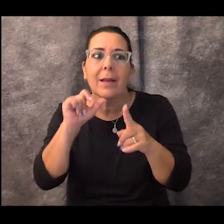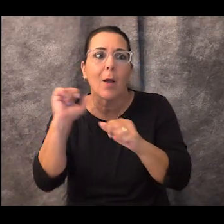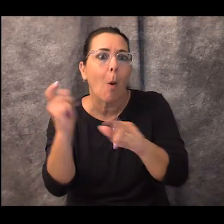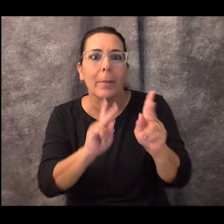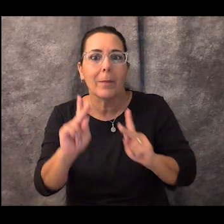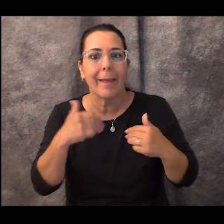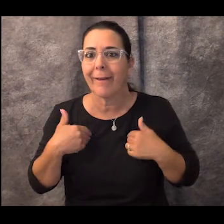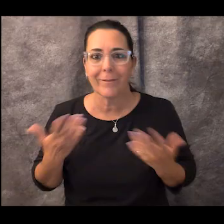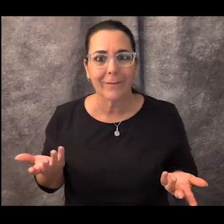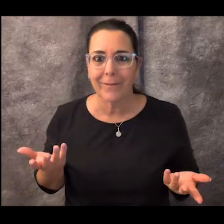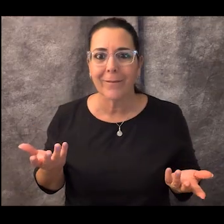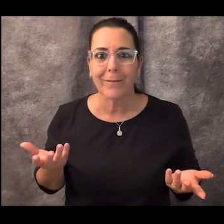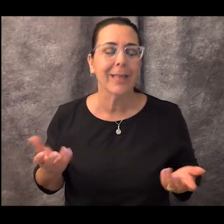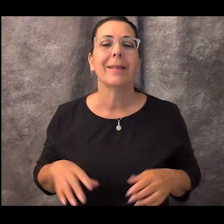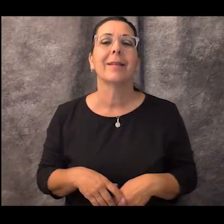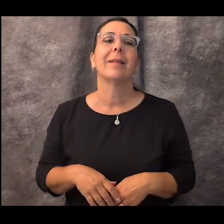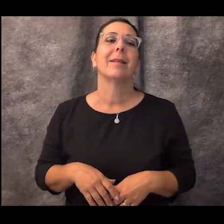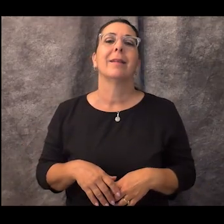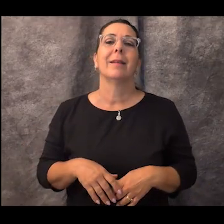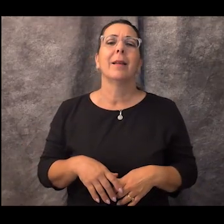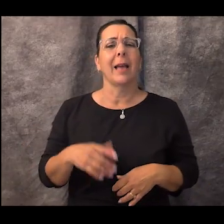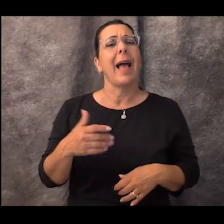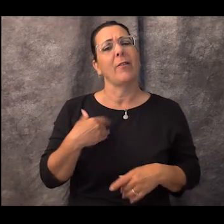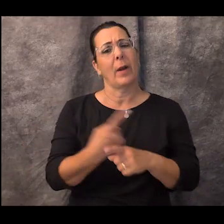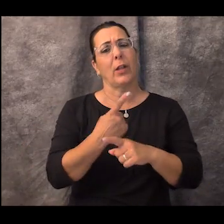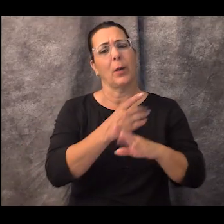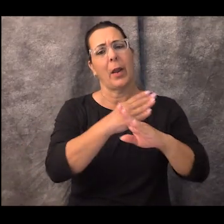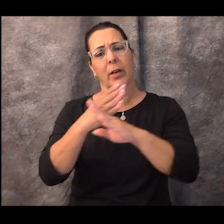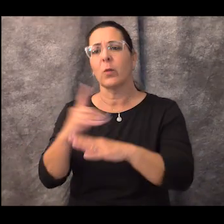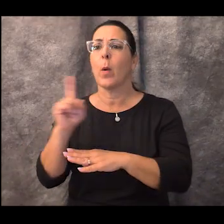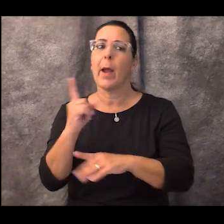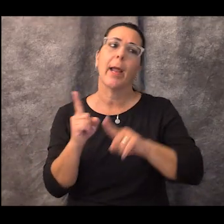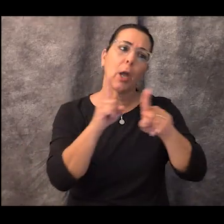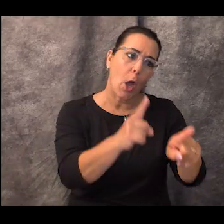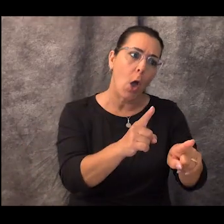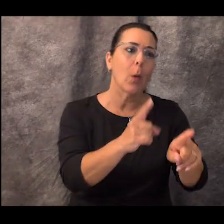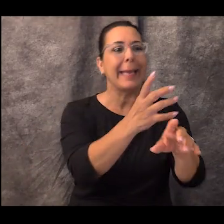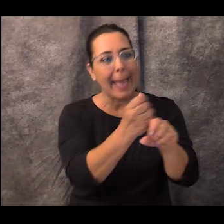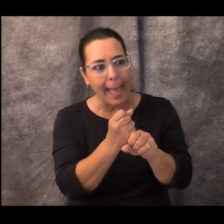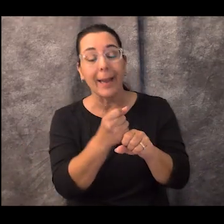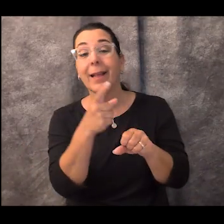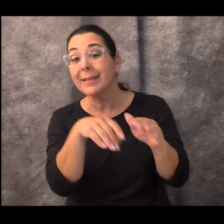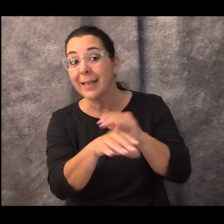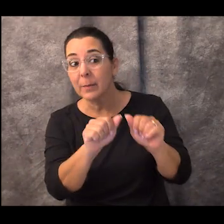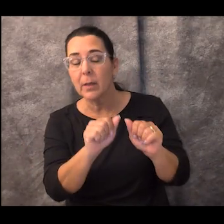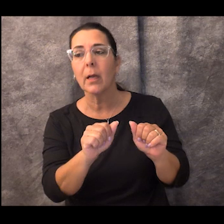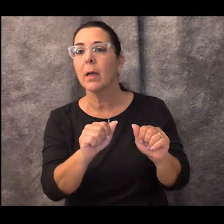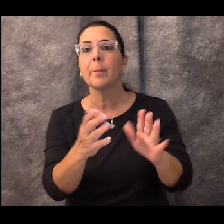even, not even just the usual barriers. Like, where do you have to go? Is it accessible? Does it cost money? They don't necessarily exist for everyone, right?